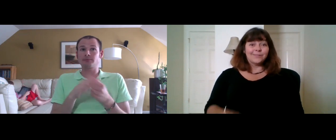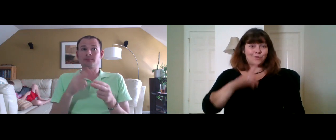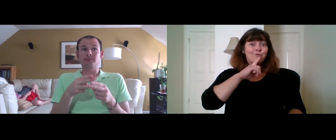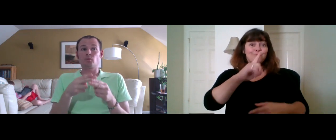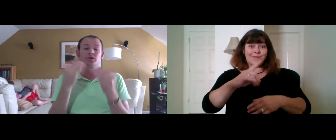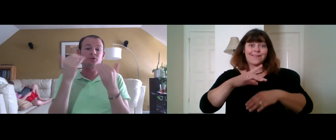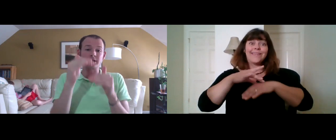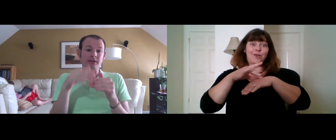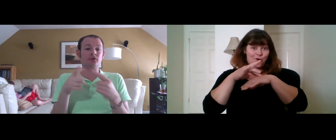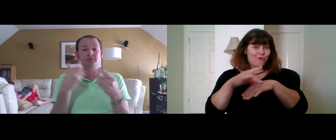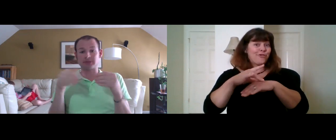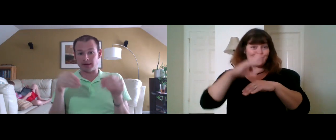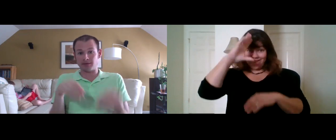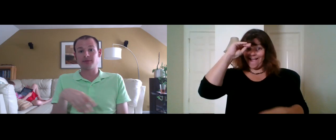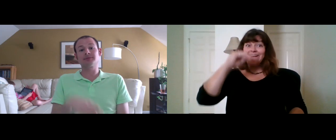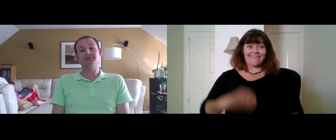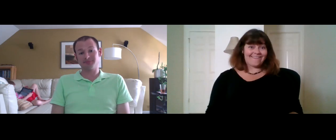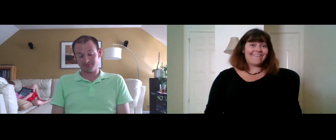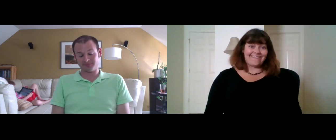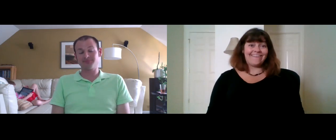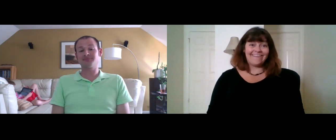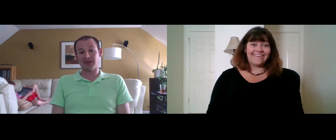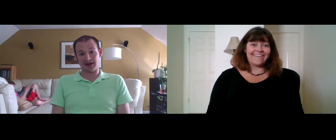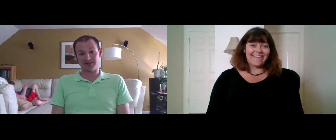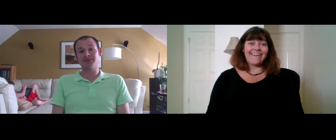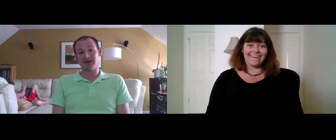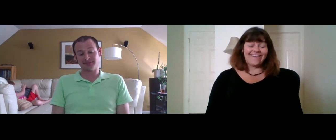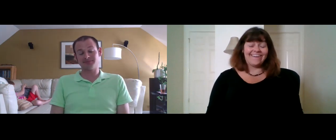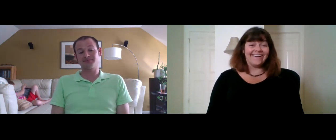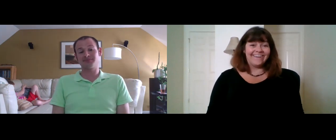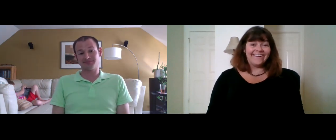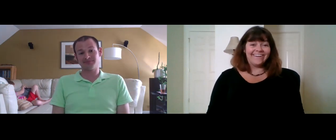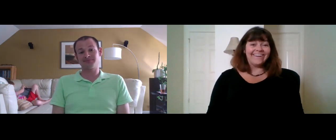You're really an "Earth Guy!"